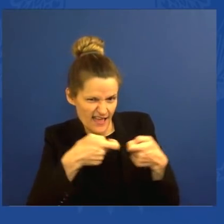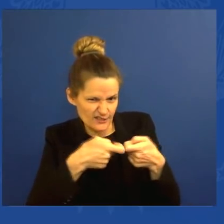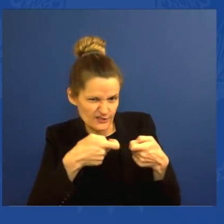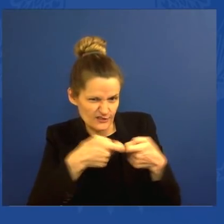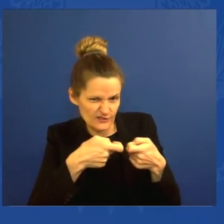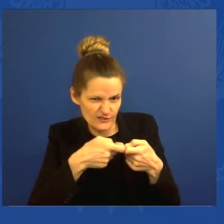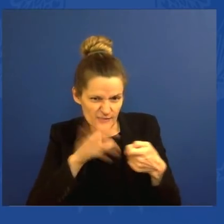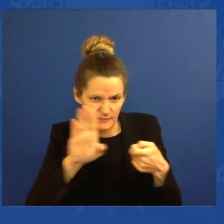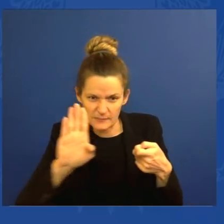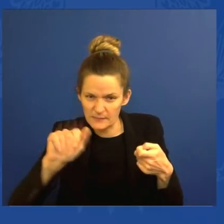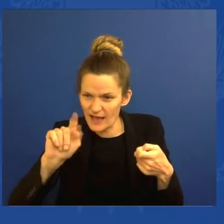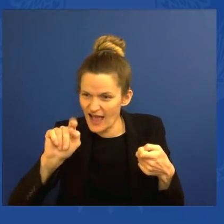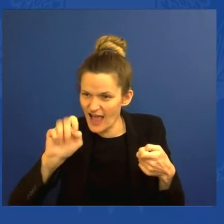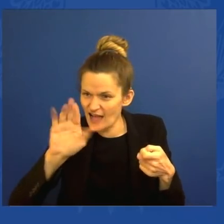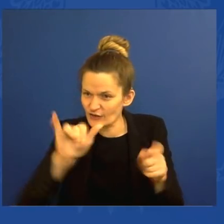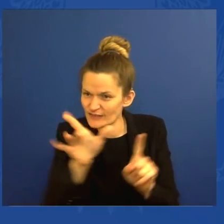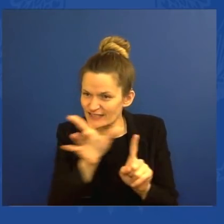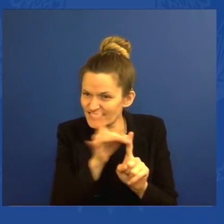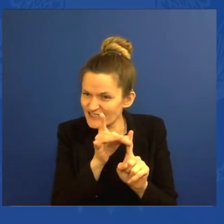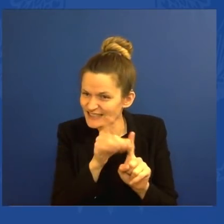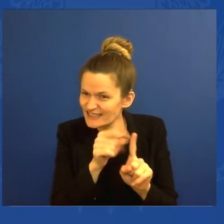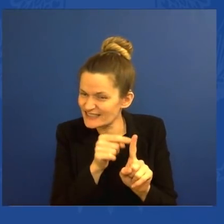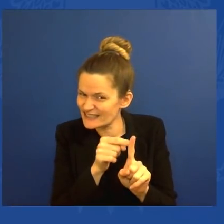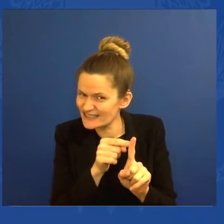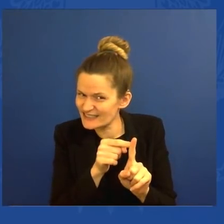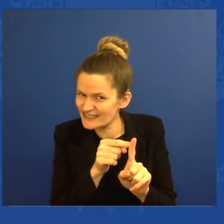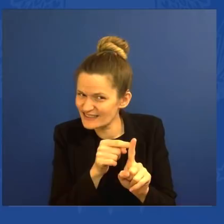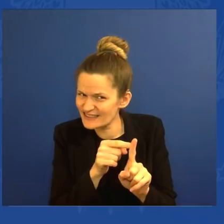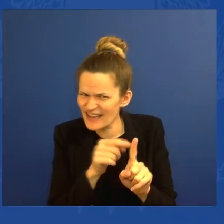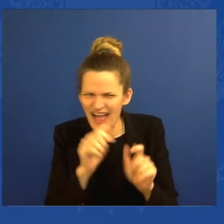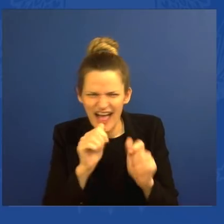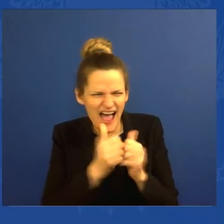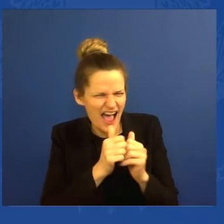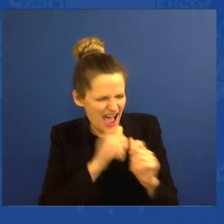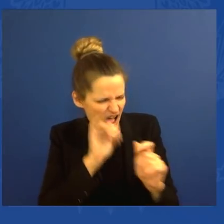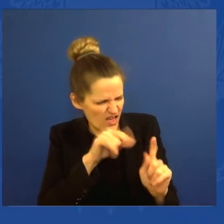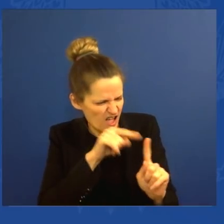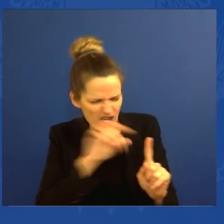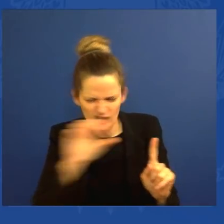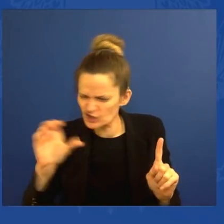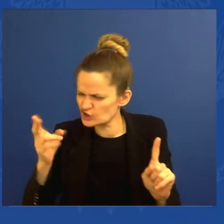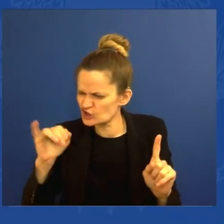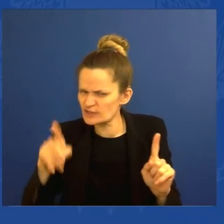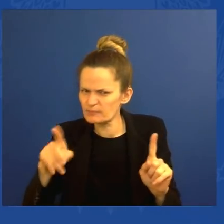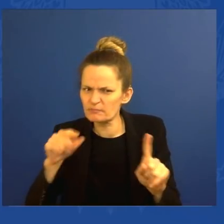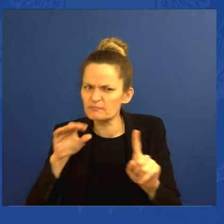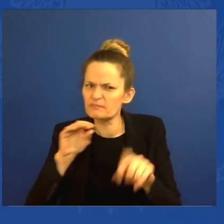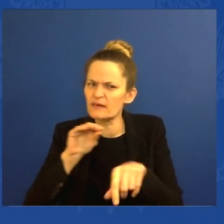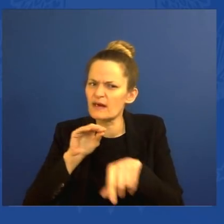chip shortage affected your company and your customers? And as we move toward this energy future,